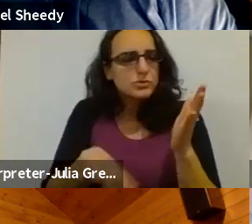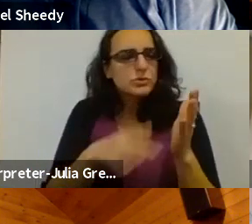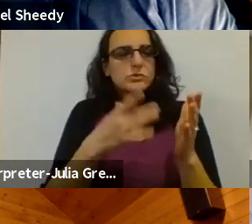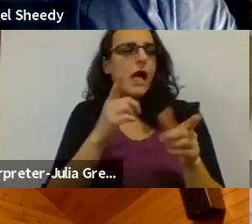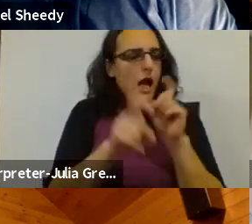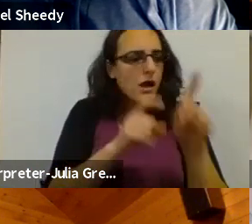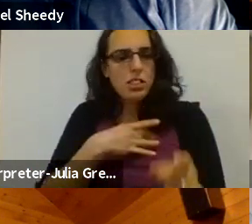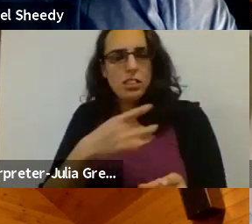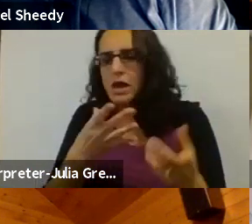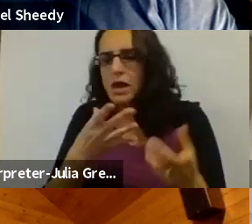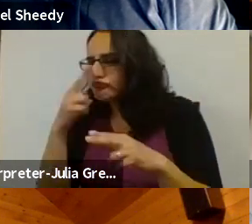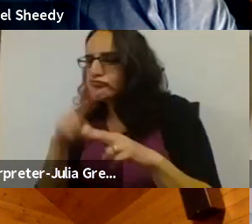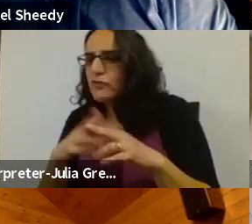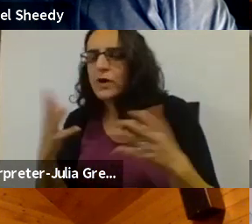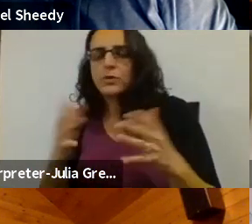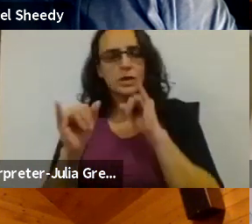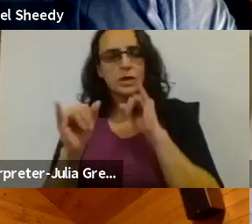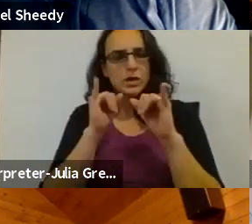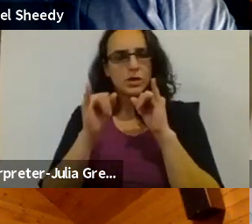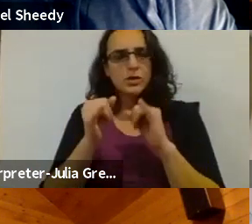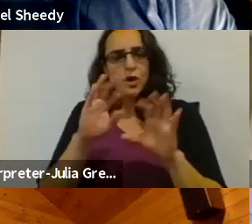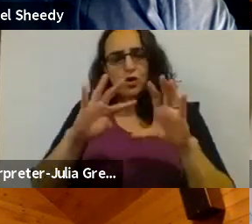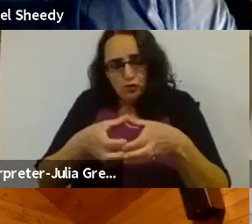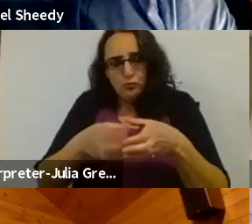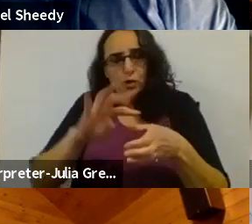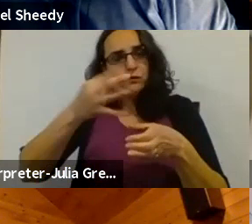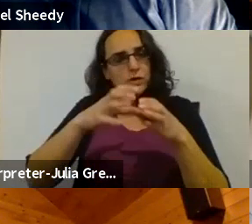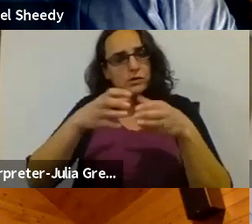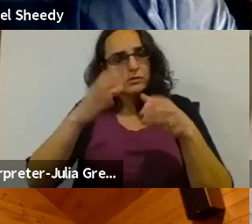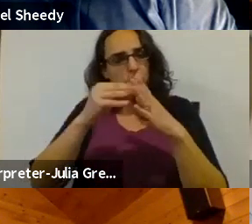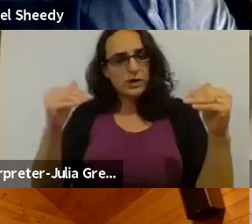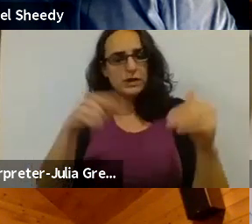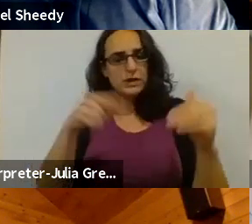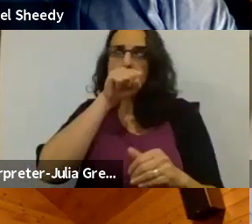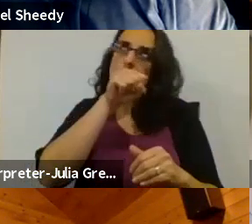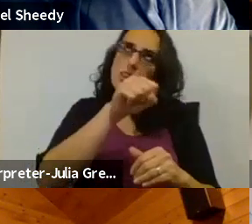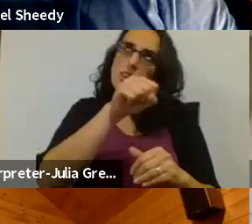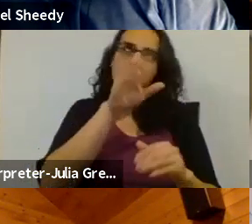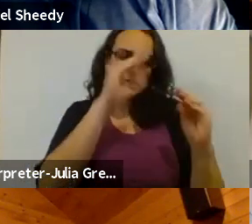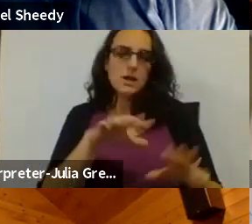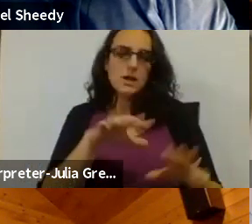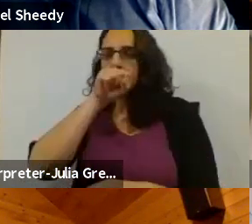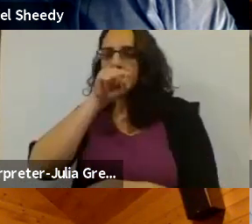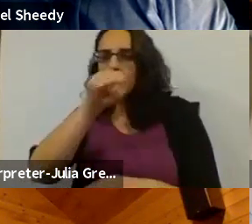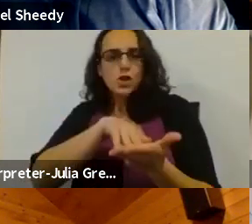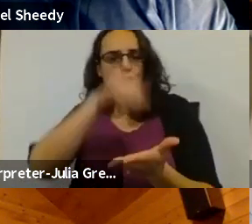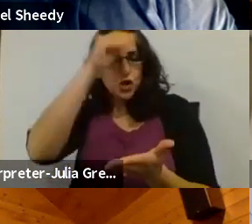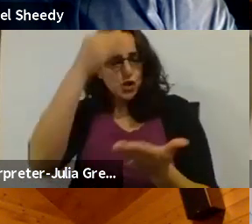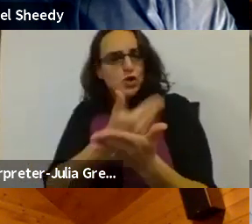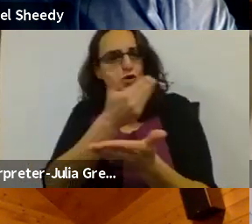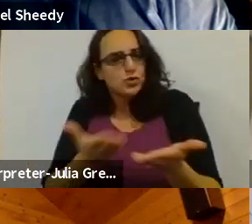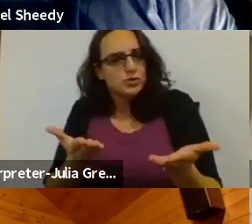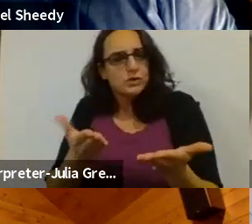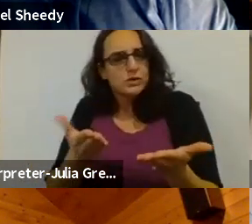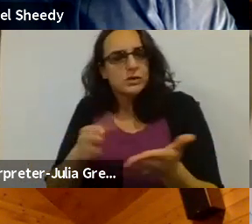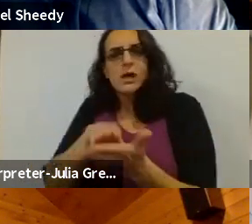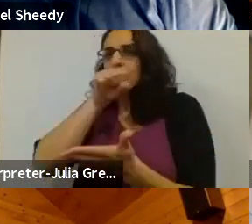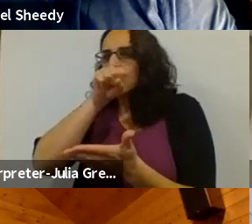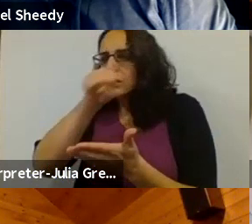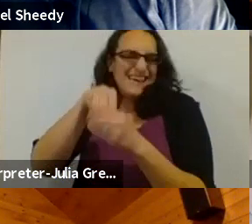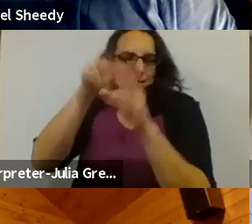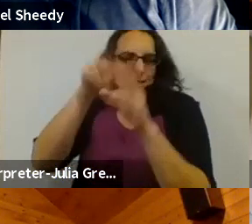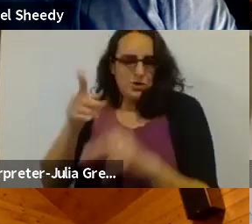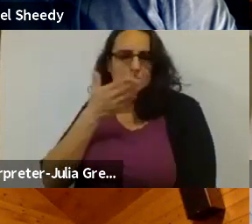Malia Savas: So he interviewed a group of fourth graders and he said that they love their teachers and I love learning new things. They said that they love in person best because they said that they can learn best that way.